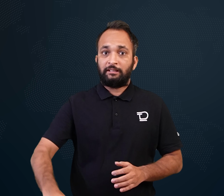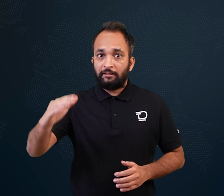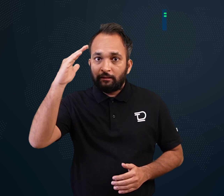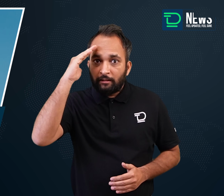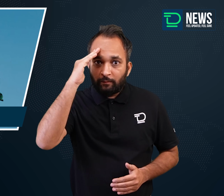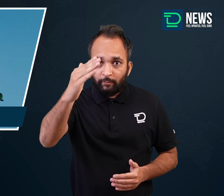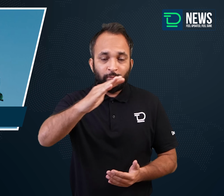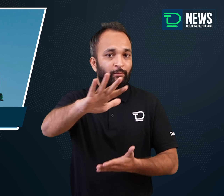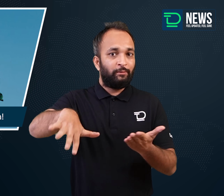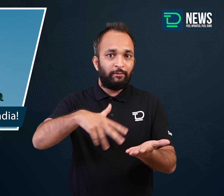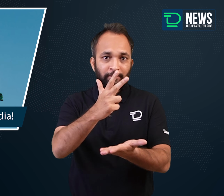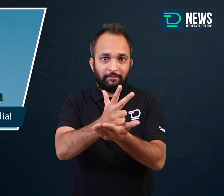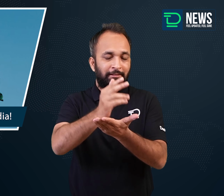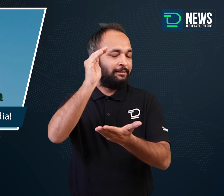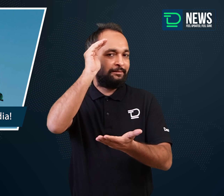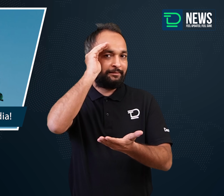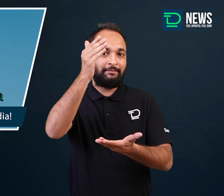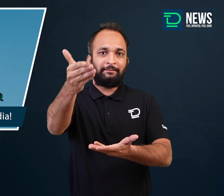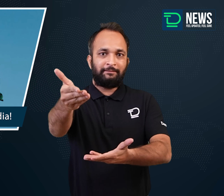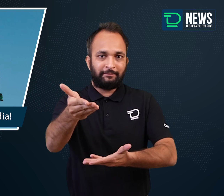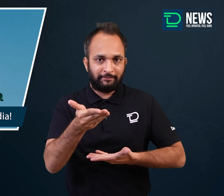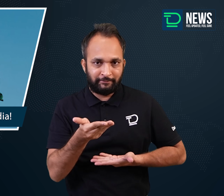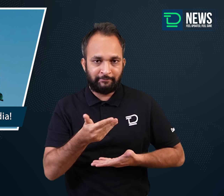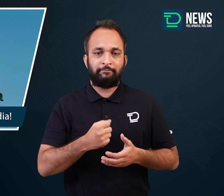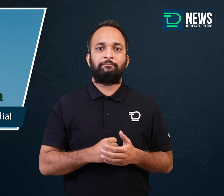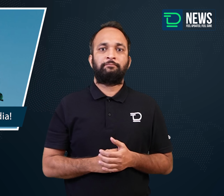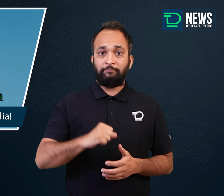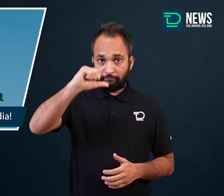Hi, welcome to Deaf Talks news.